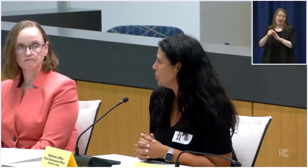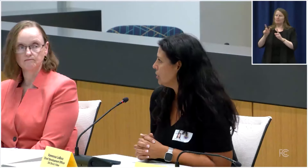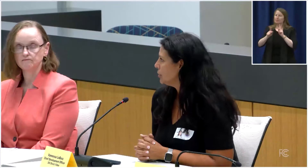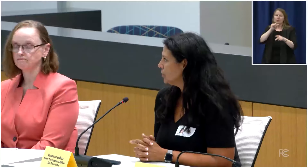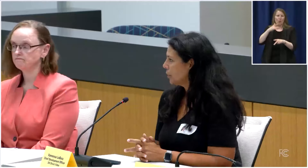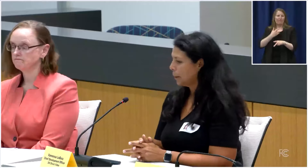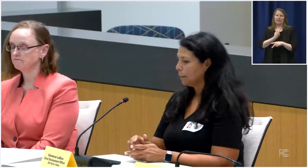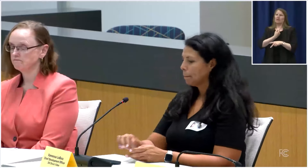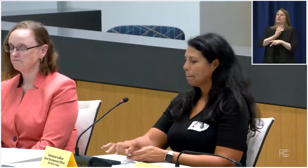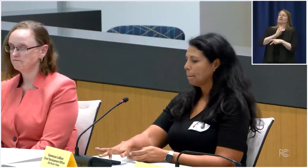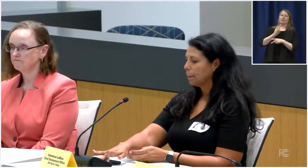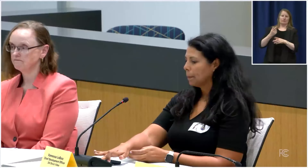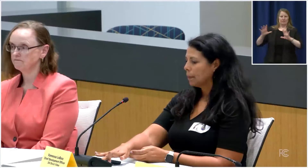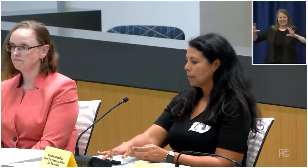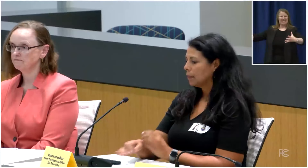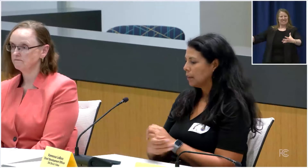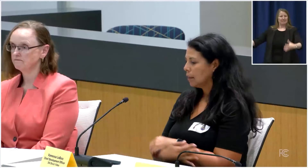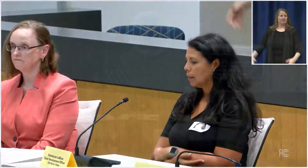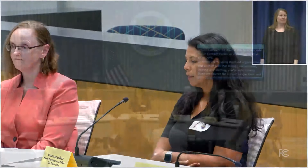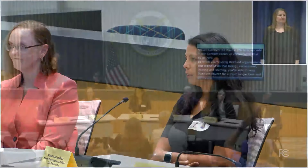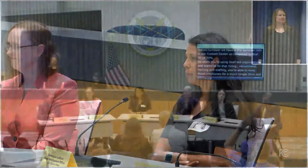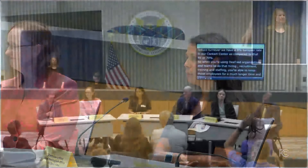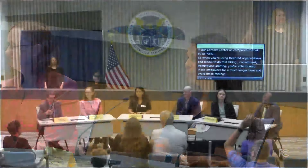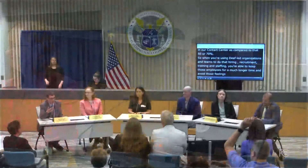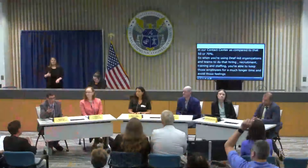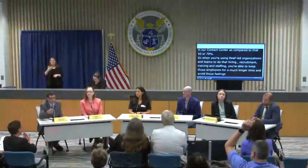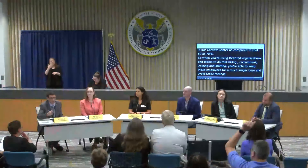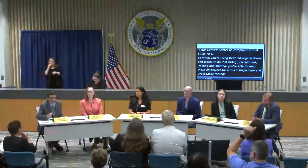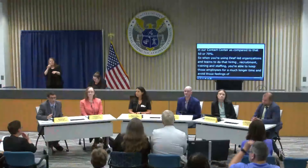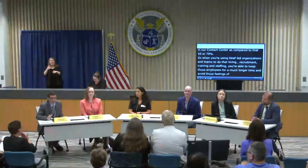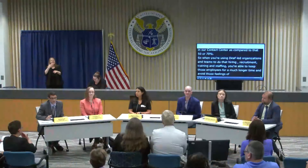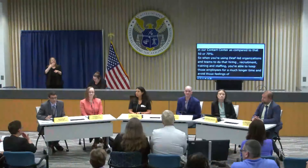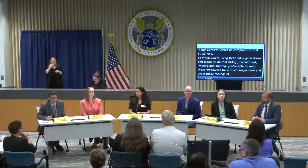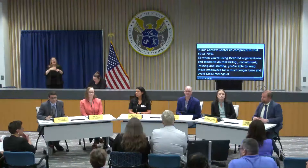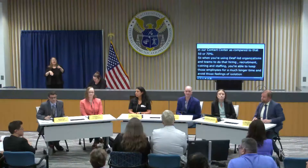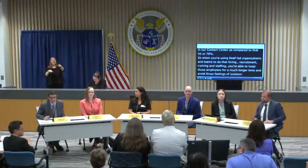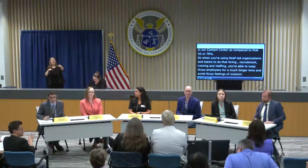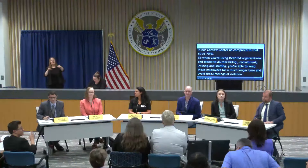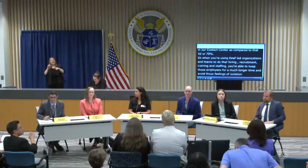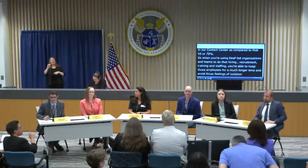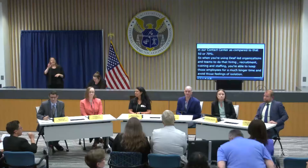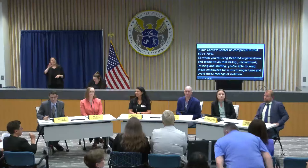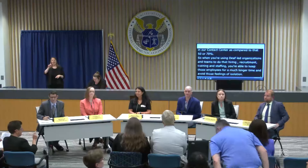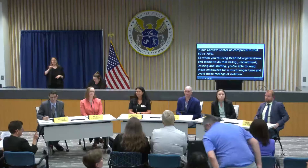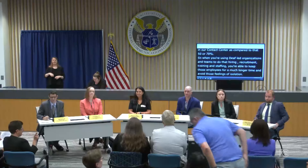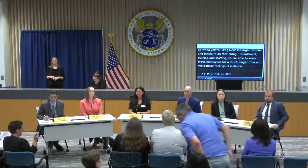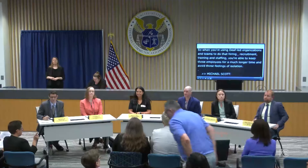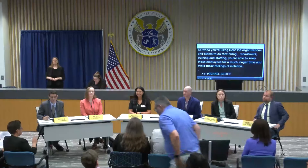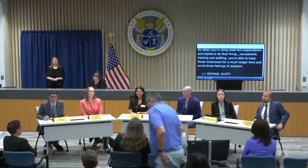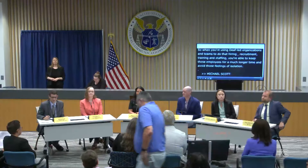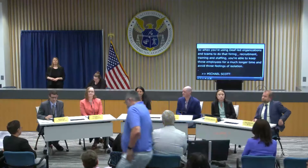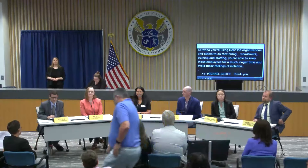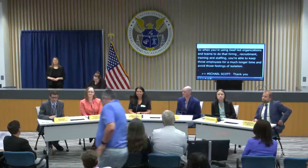STAFFING, YOU'RE ABLE TO KEEP THOSE EMPLOYEES FOR A MUCH LONGER TIME AND AVOID THOSE FEELINGS OF ISOLATION.